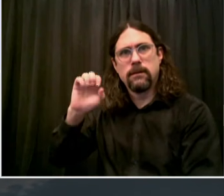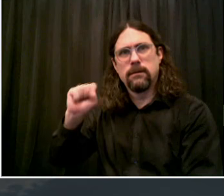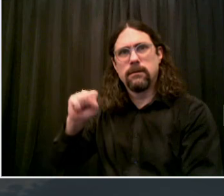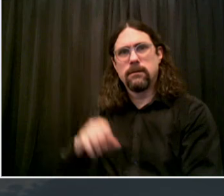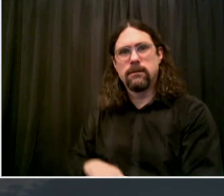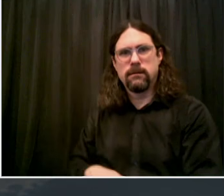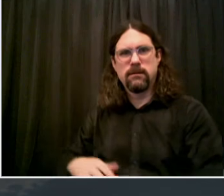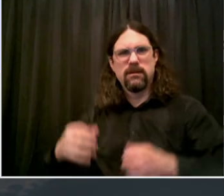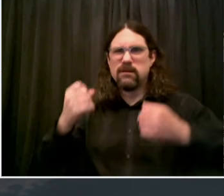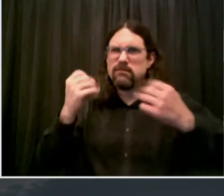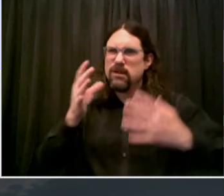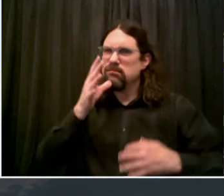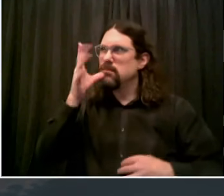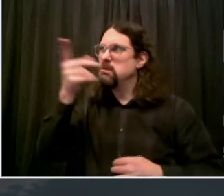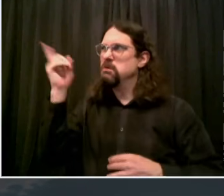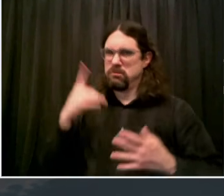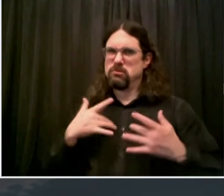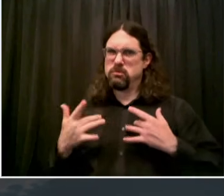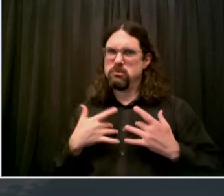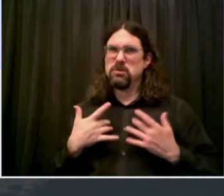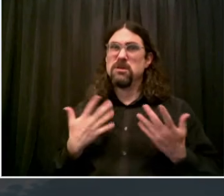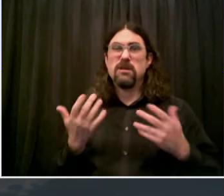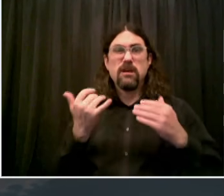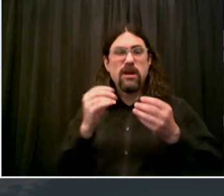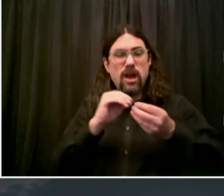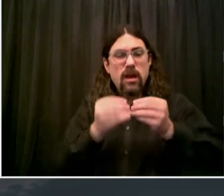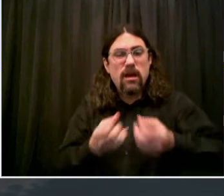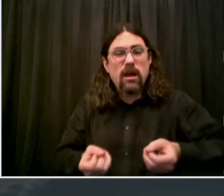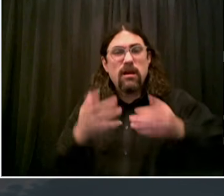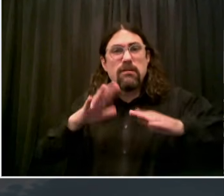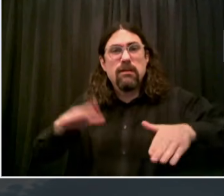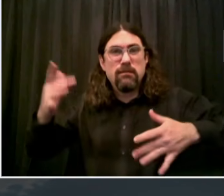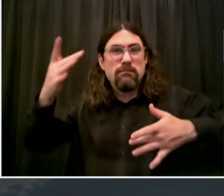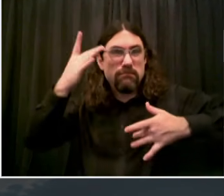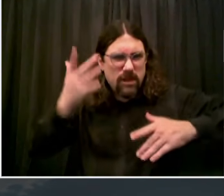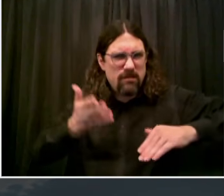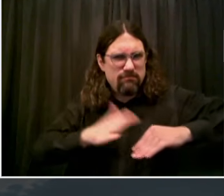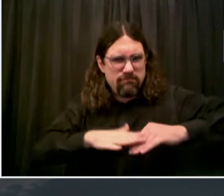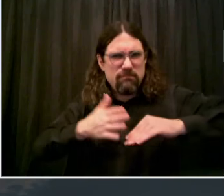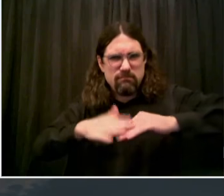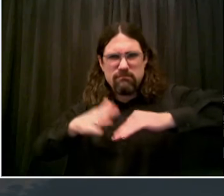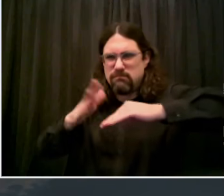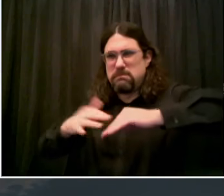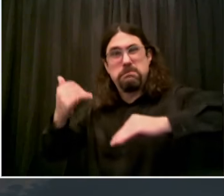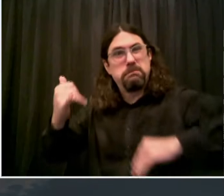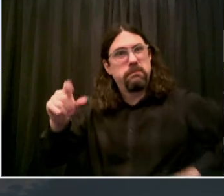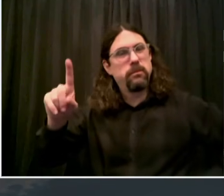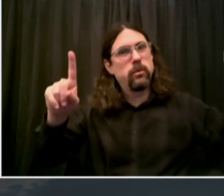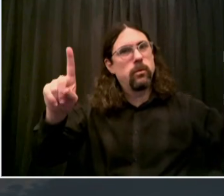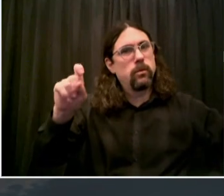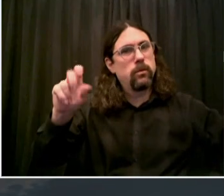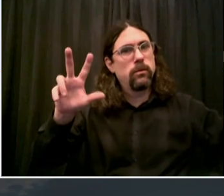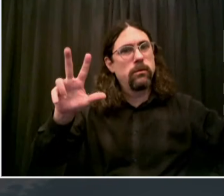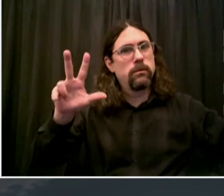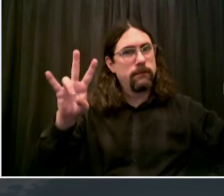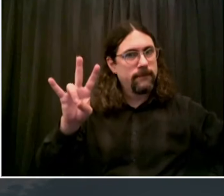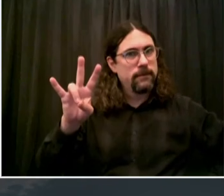MULTIINFLAMMATORY SYSTEM SYNDROME. 137 CASES CONFIRMED NOW. 66 OF THOSE CASES THERE'S A